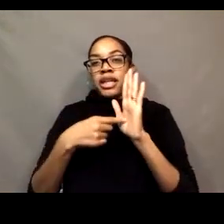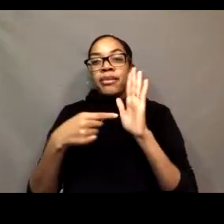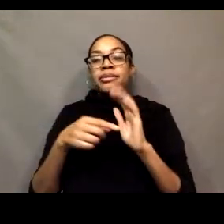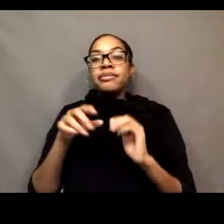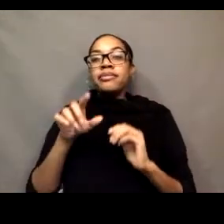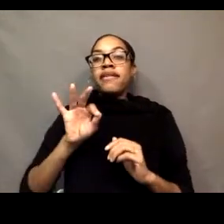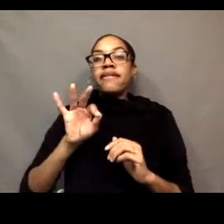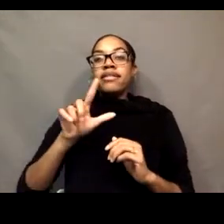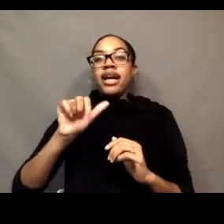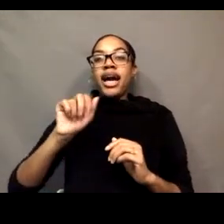If you look at the flat,